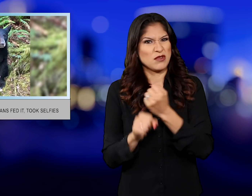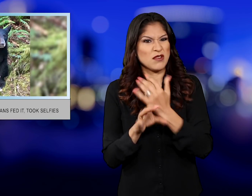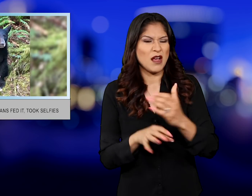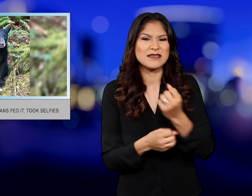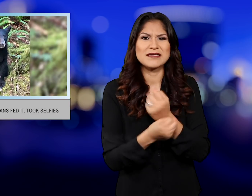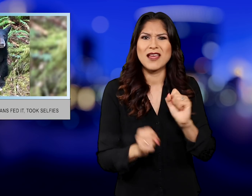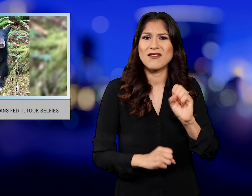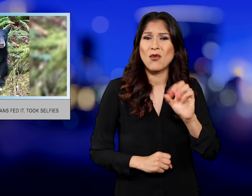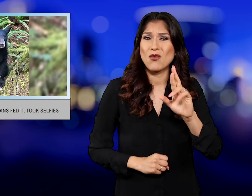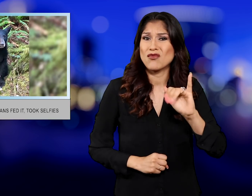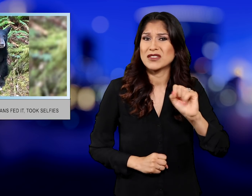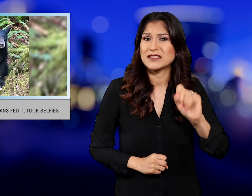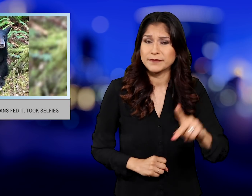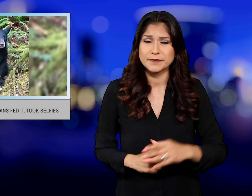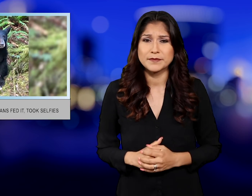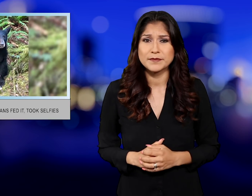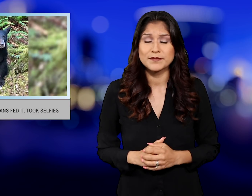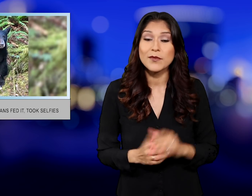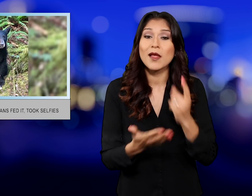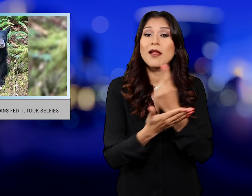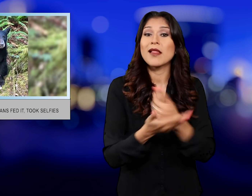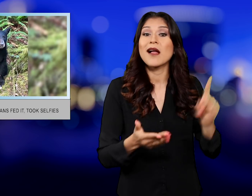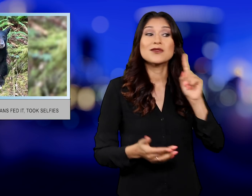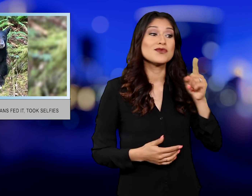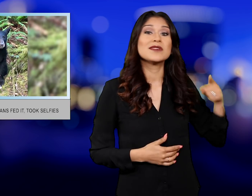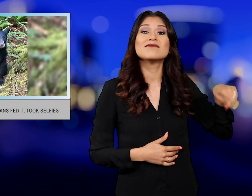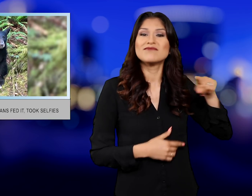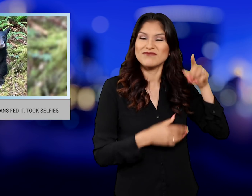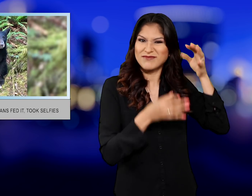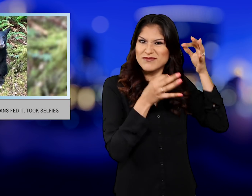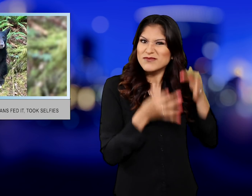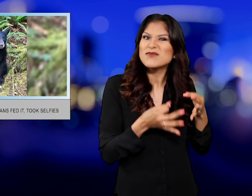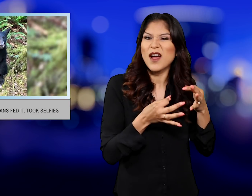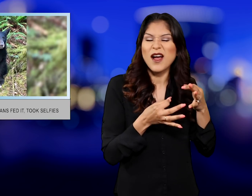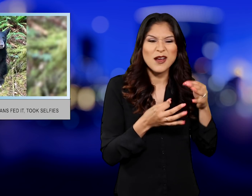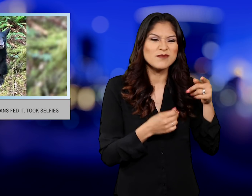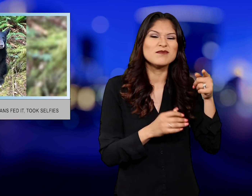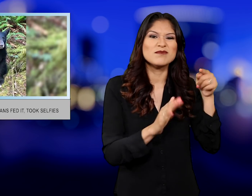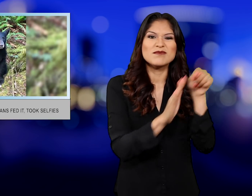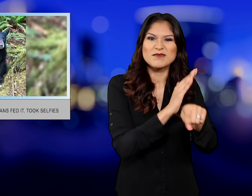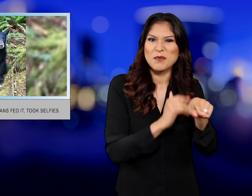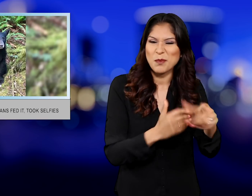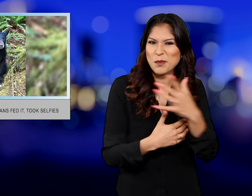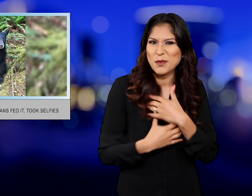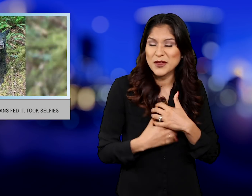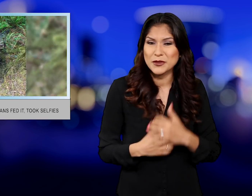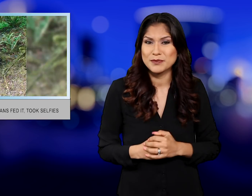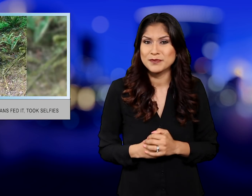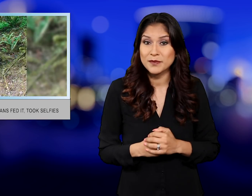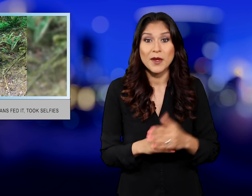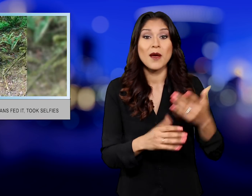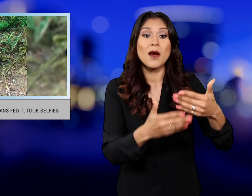a safety risk. Last week they made the decision to shoot and kill the bear.